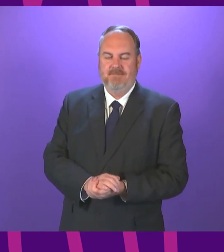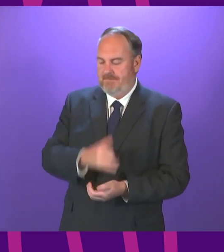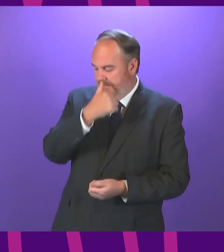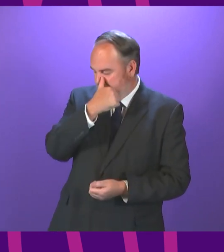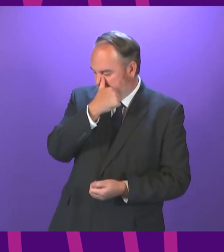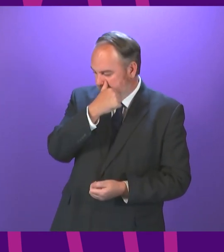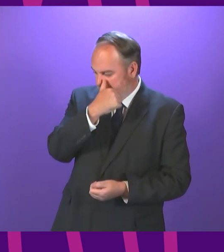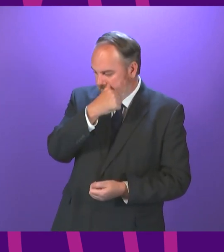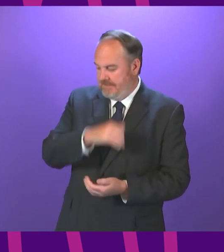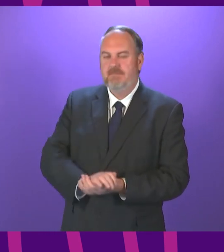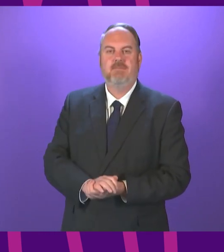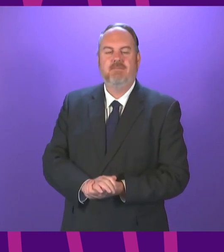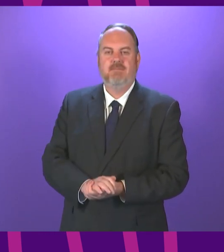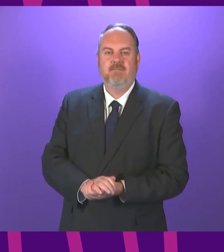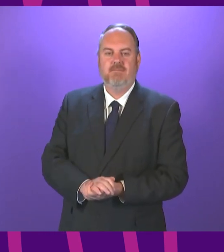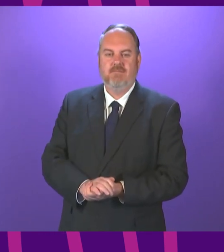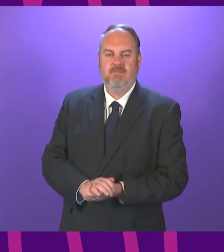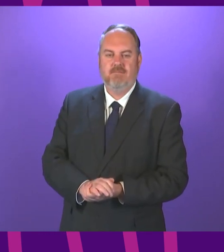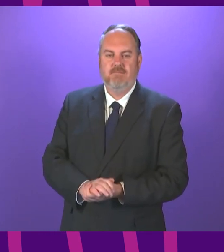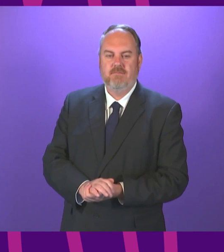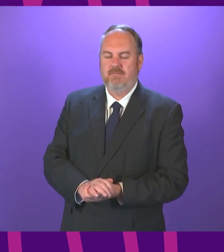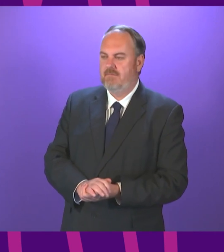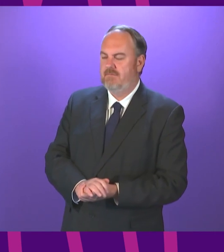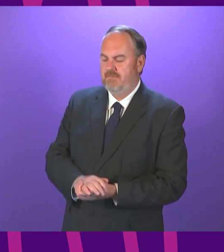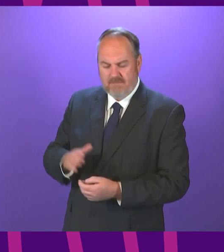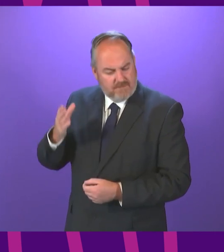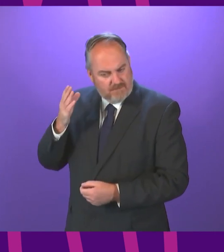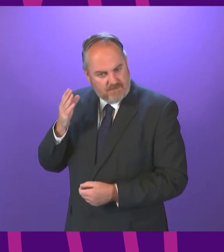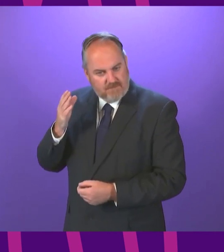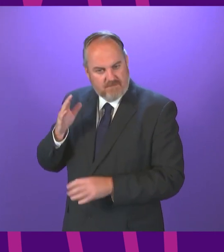I am sorry, Presiding Officer. I must remember not to jump in too quickly.